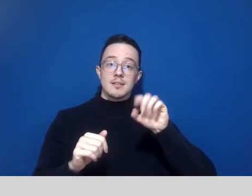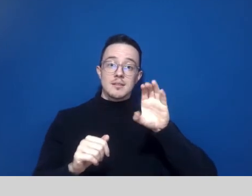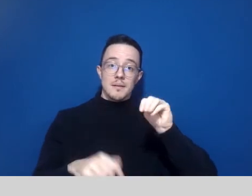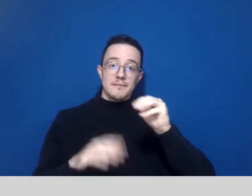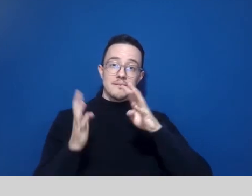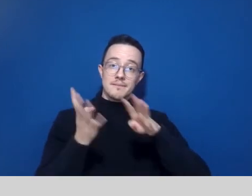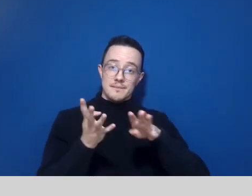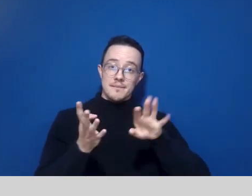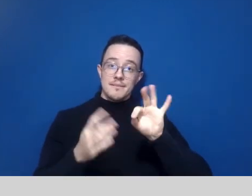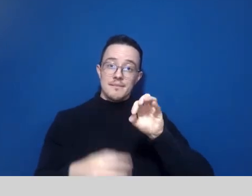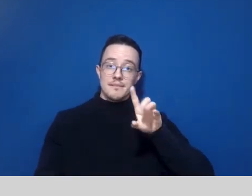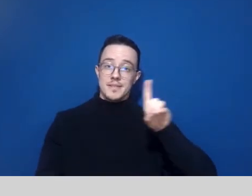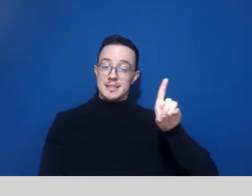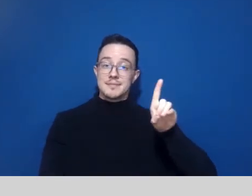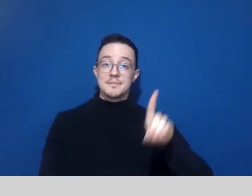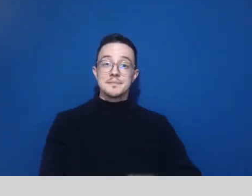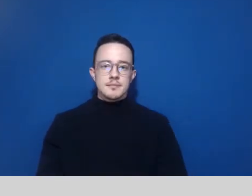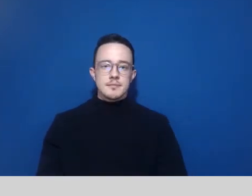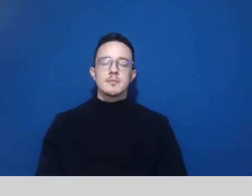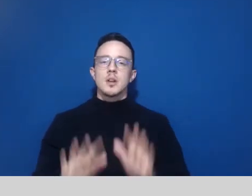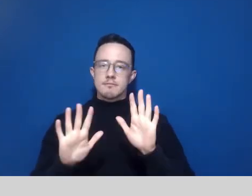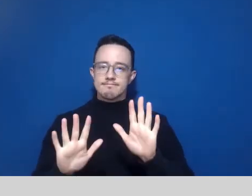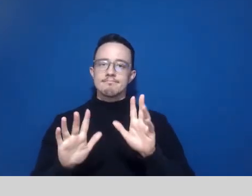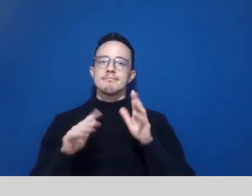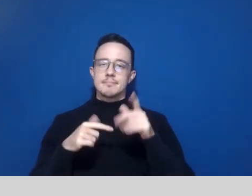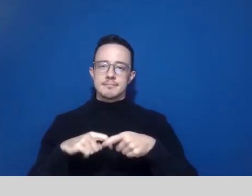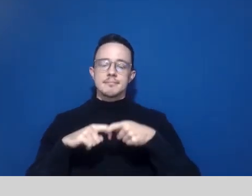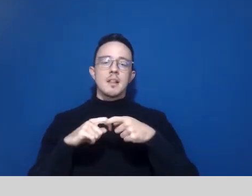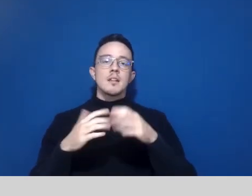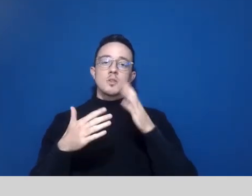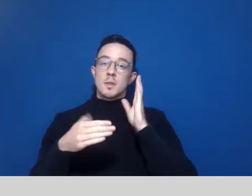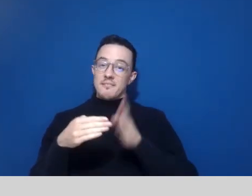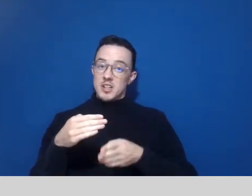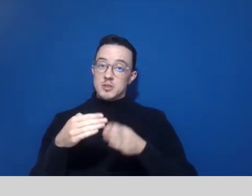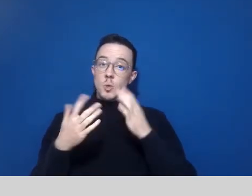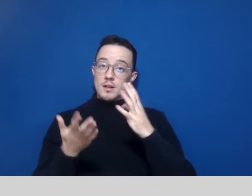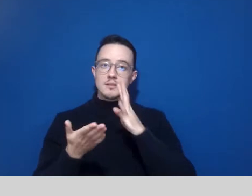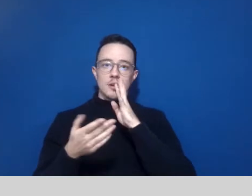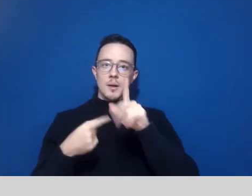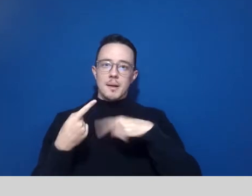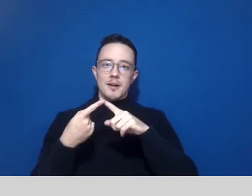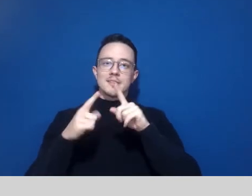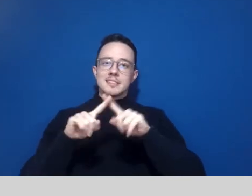to the website as well. But to finish, I want to talk about a totally different use-case